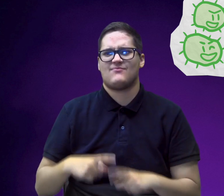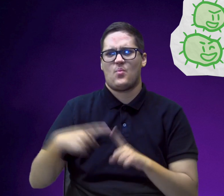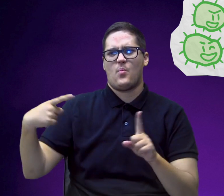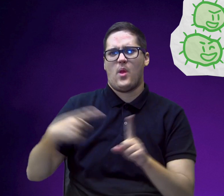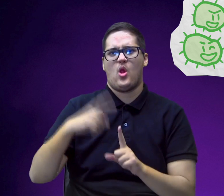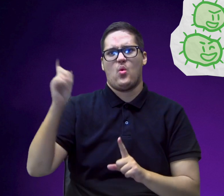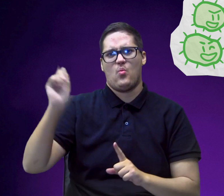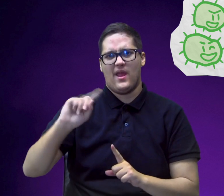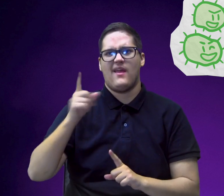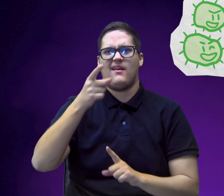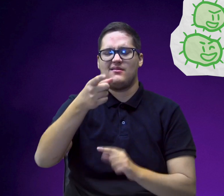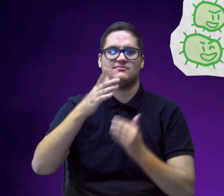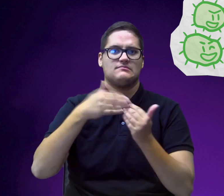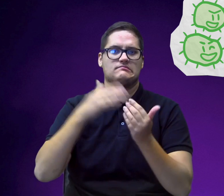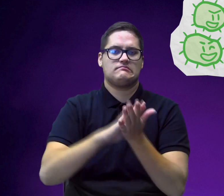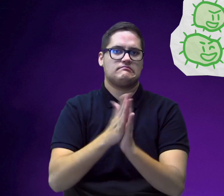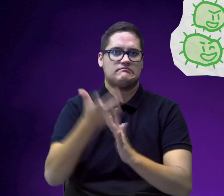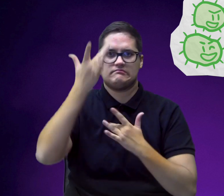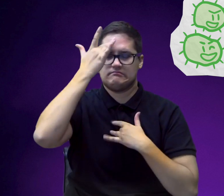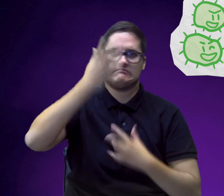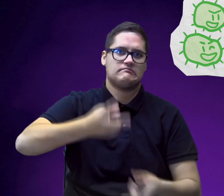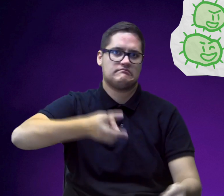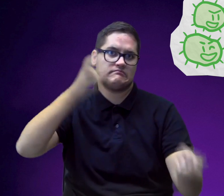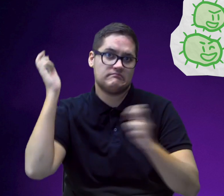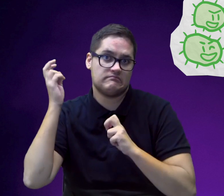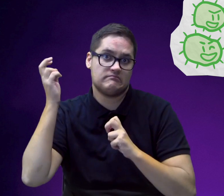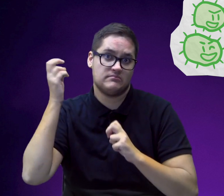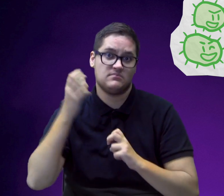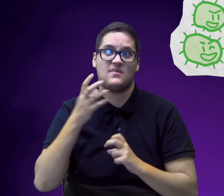To the point where you can easily become sick.